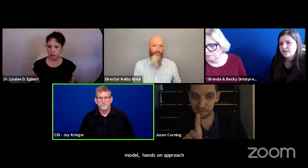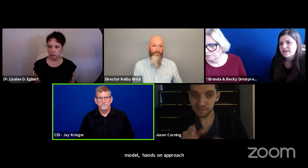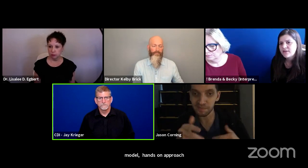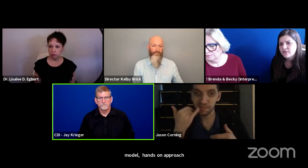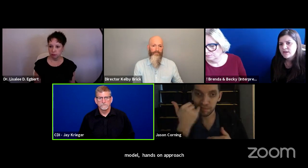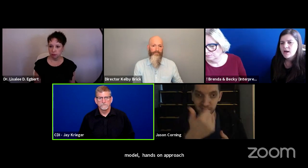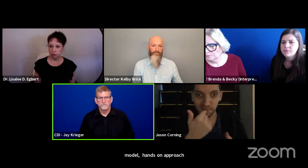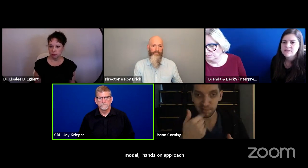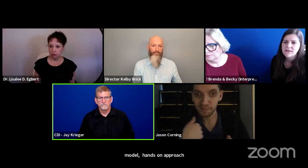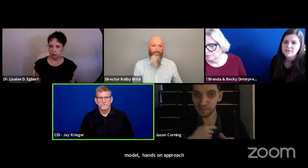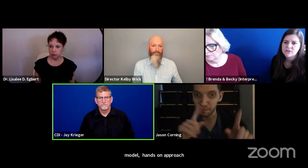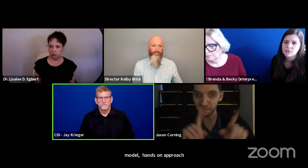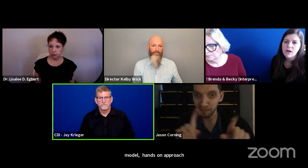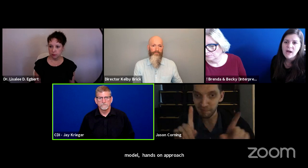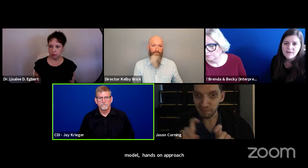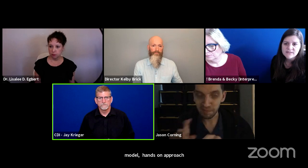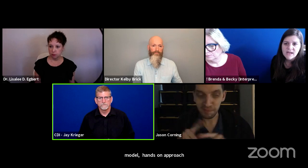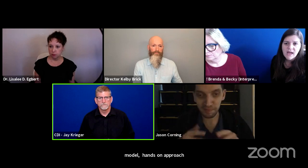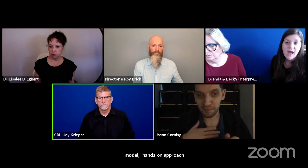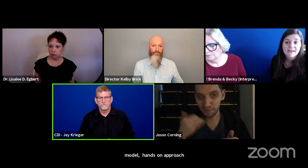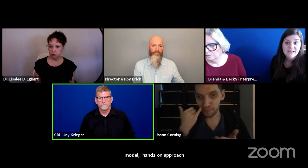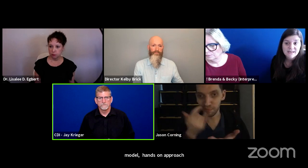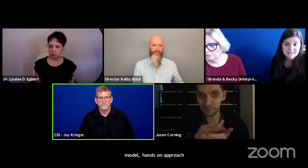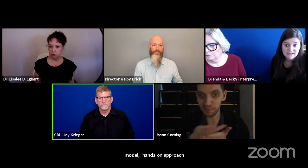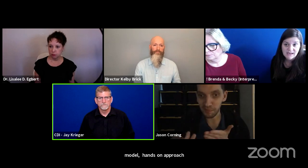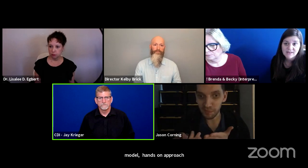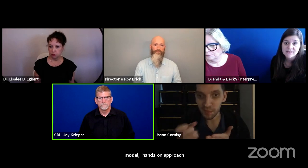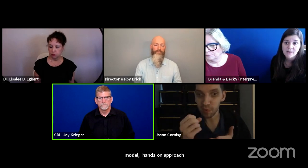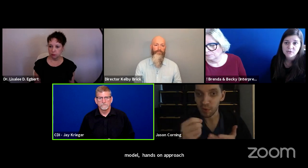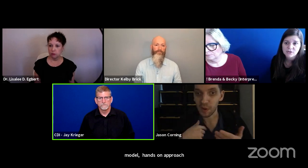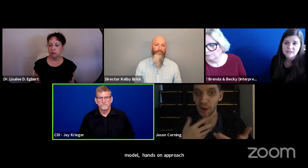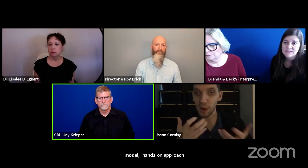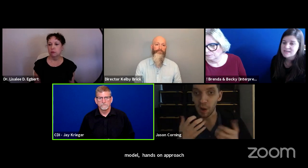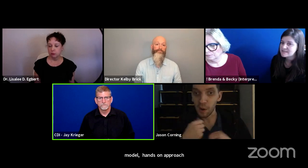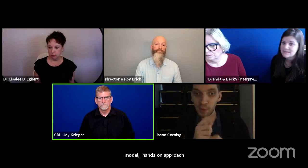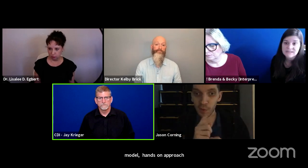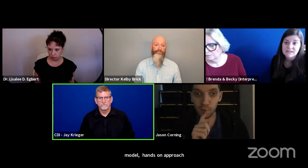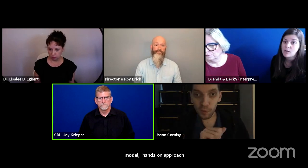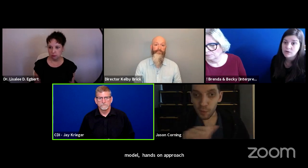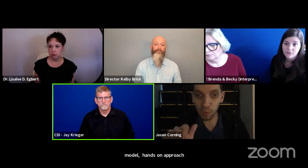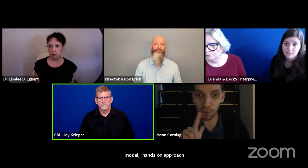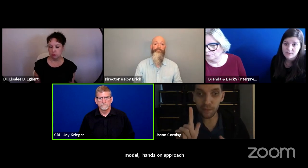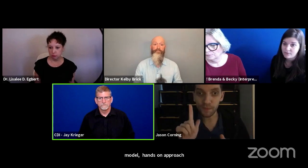Deaf, a police officer arrived and we had an opportunity to test it. It did not work from my phone.